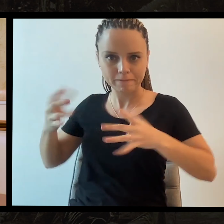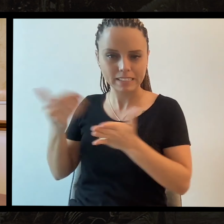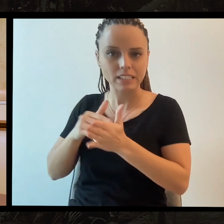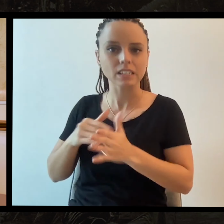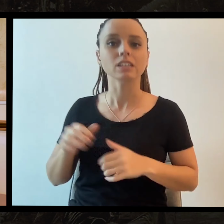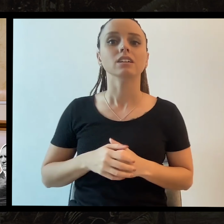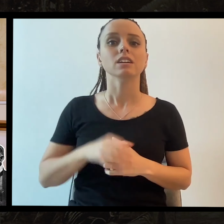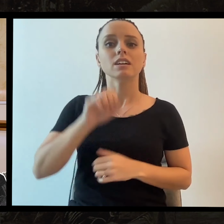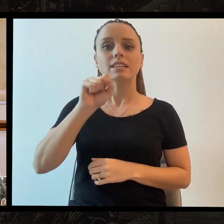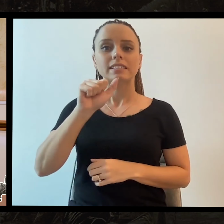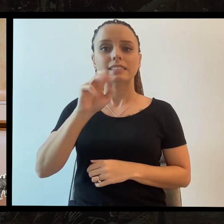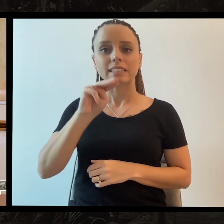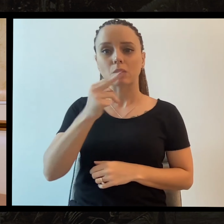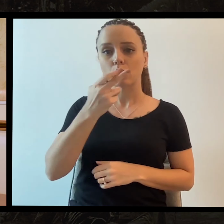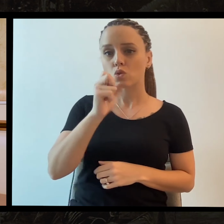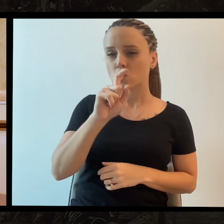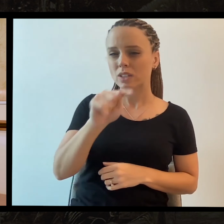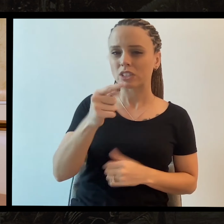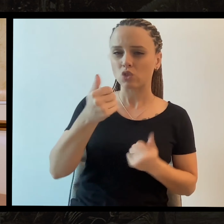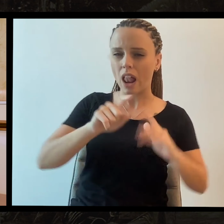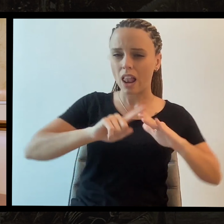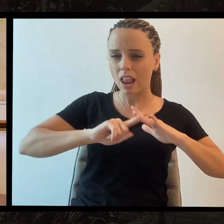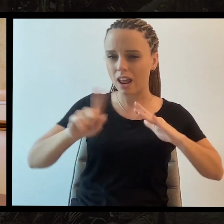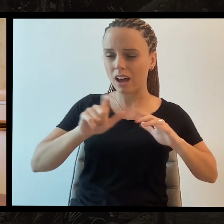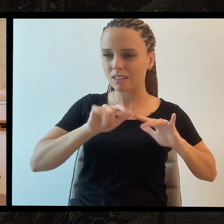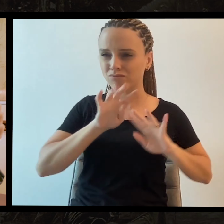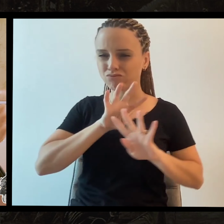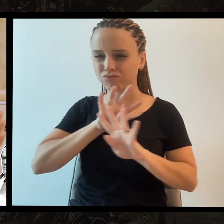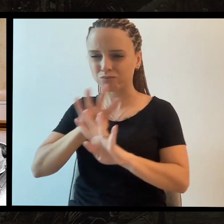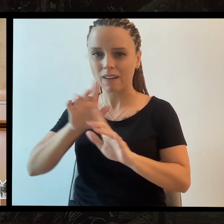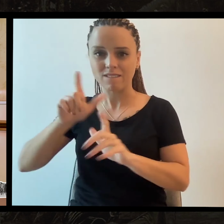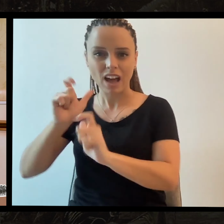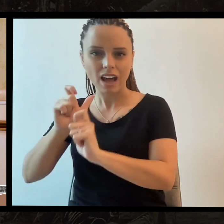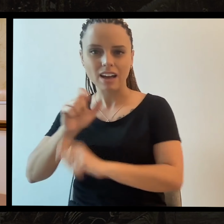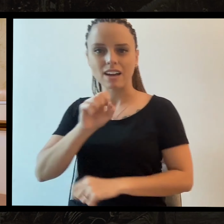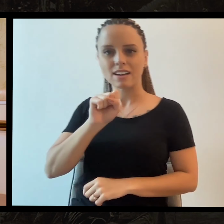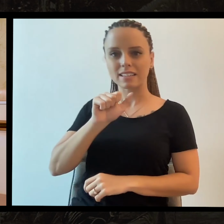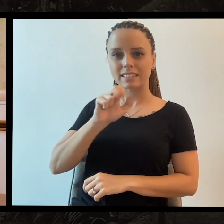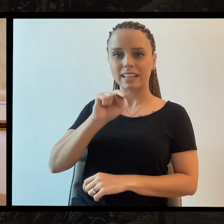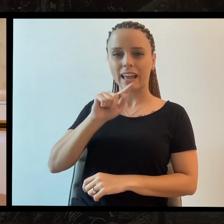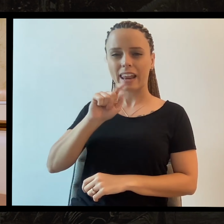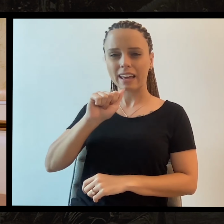Because Sam Houston is retreating as fast as he can. Santa Anna is chasing him as fast as he can.